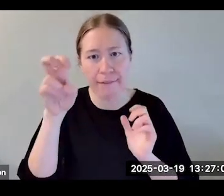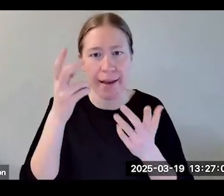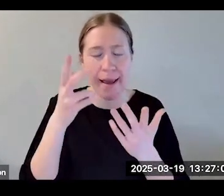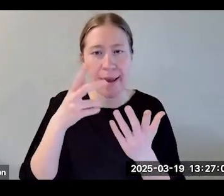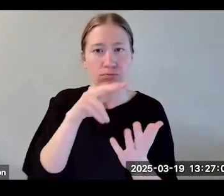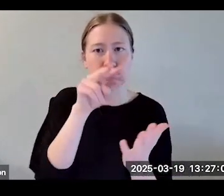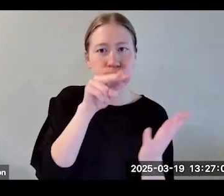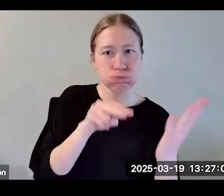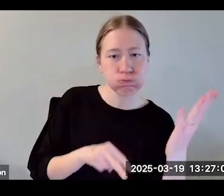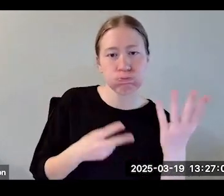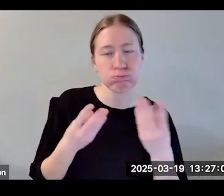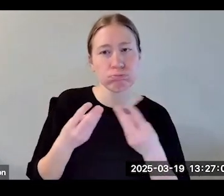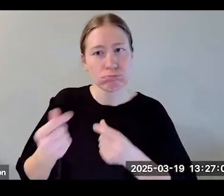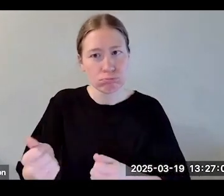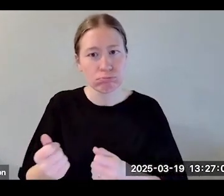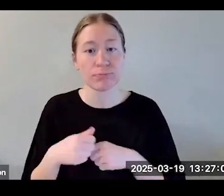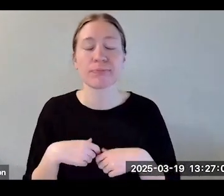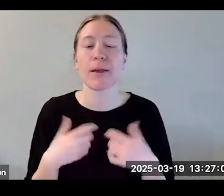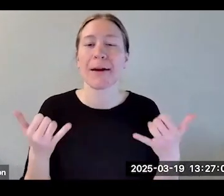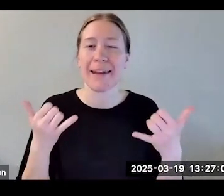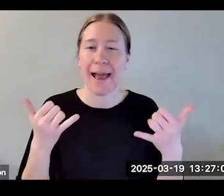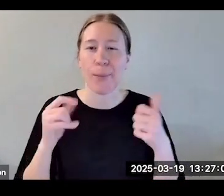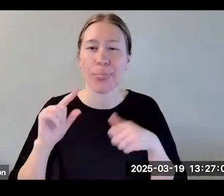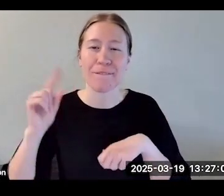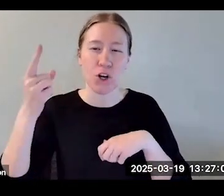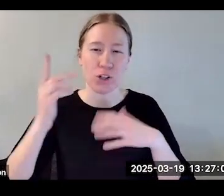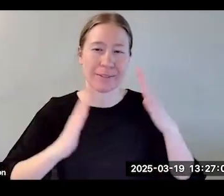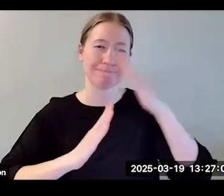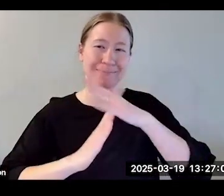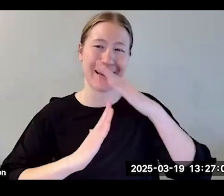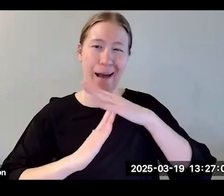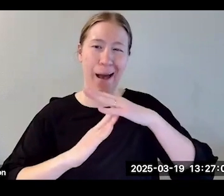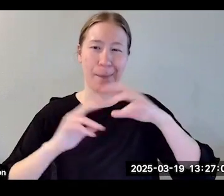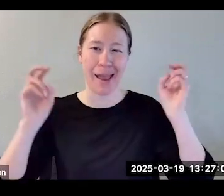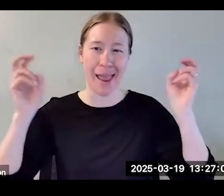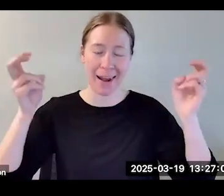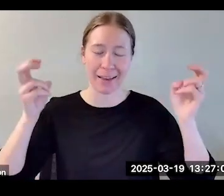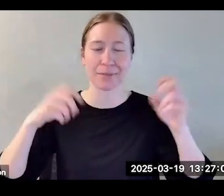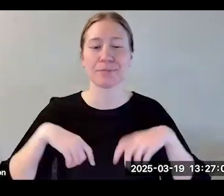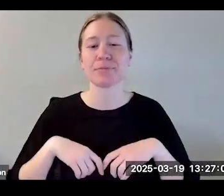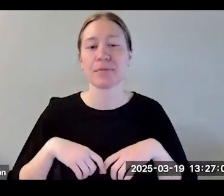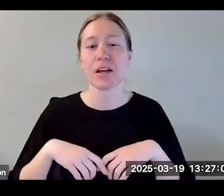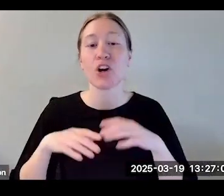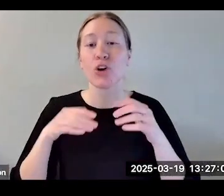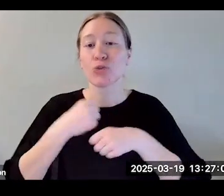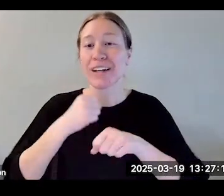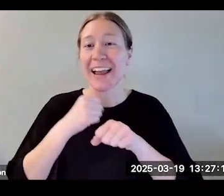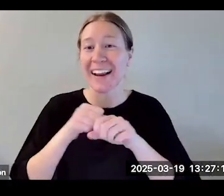Okay, but this is the first heading on the page. So going back up to Creating accessible Microsoft Word documents,